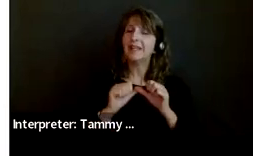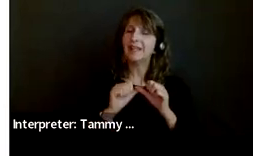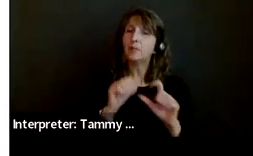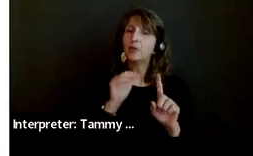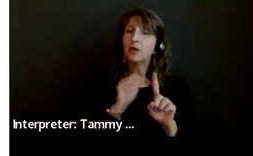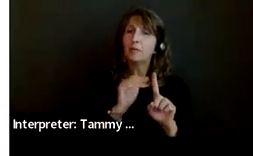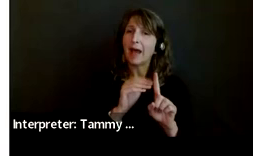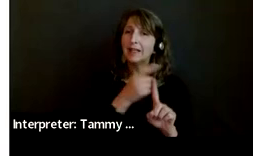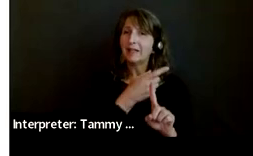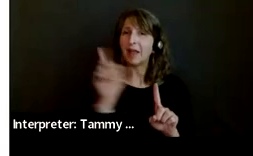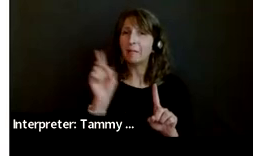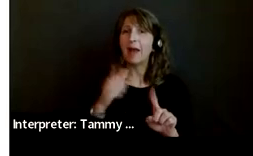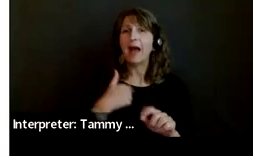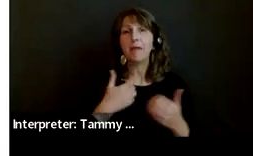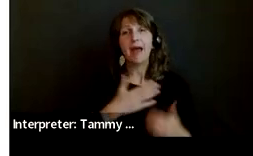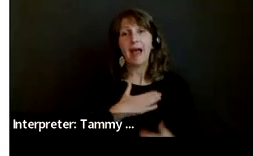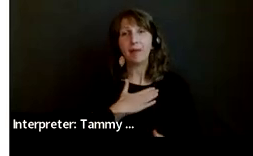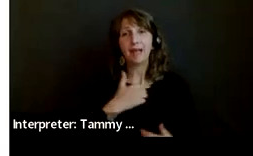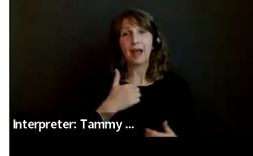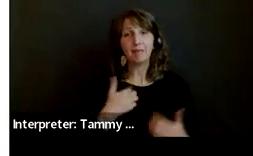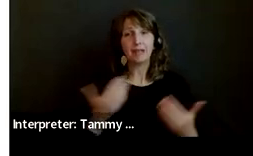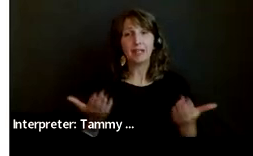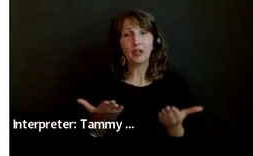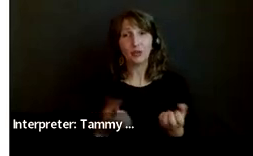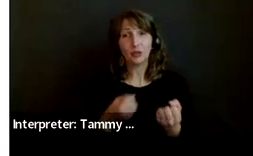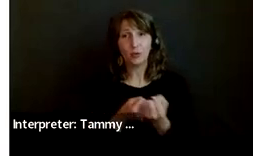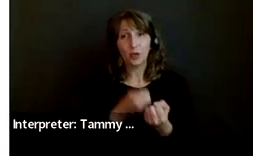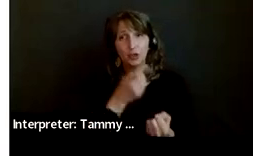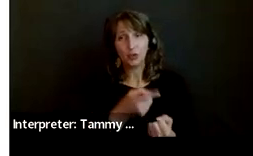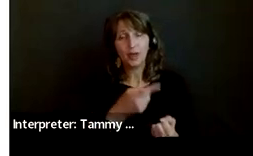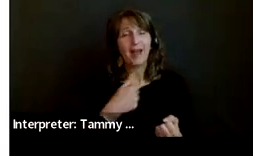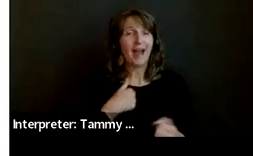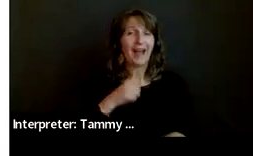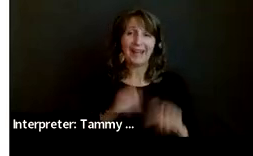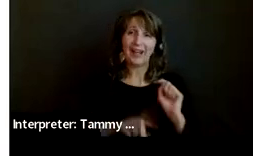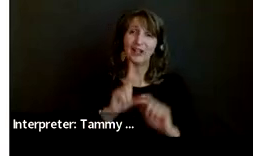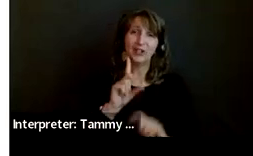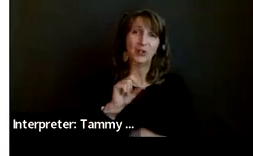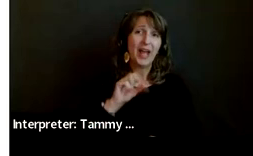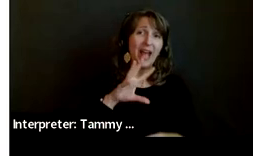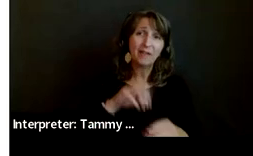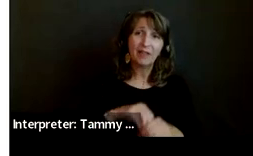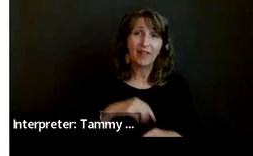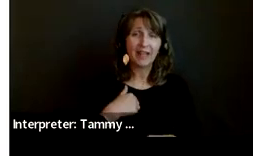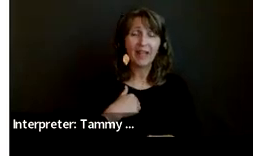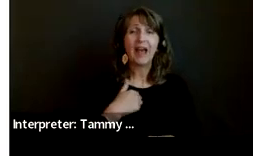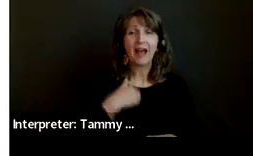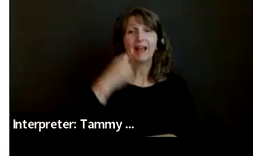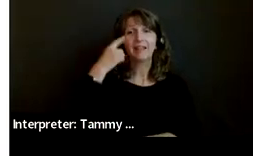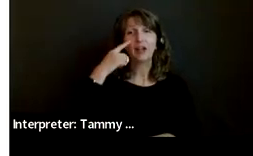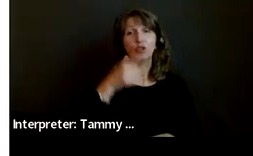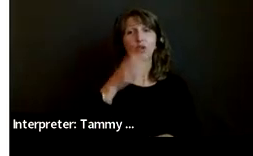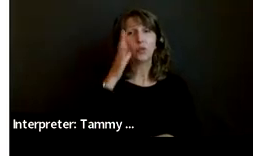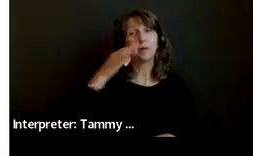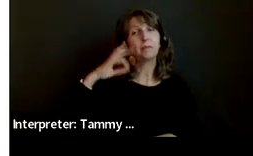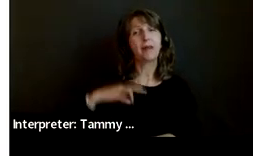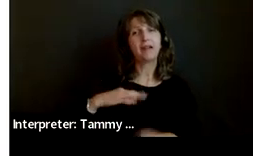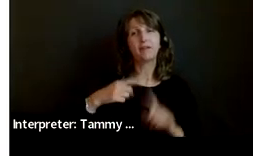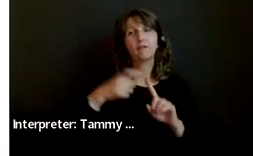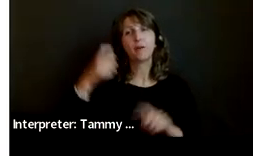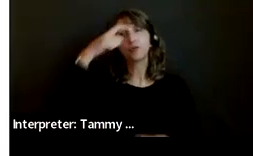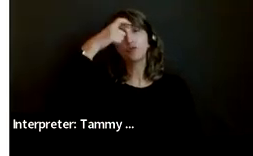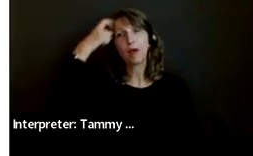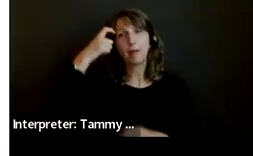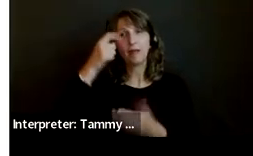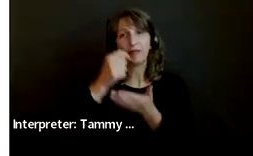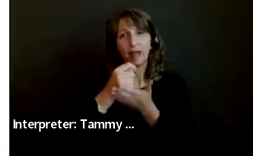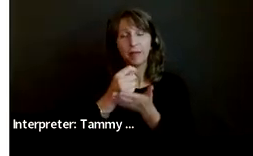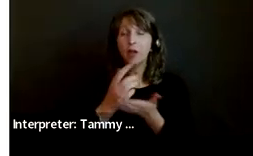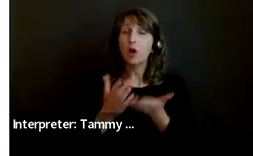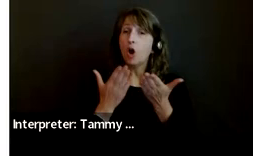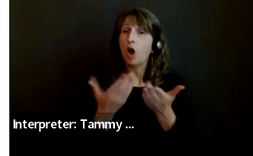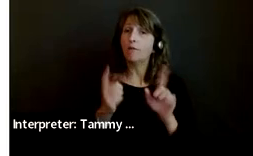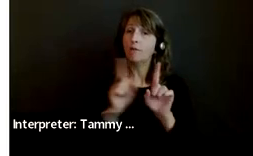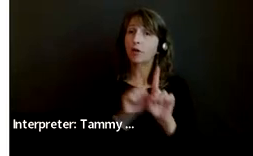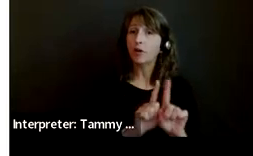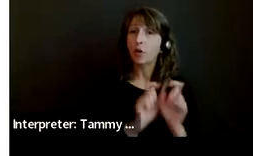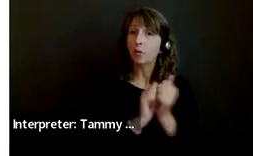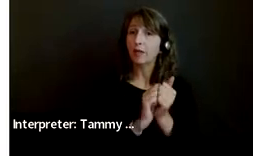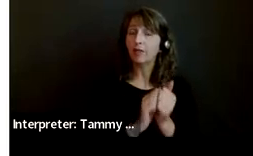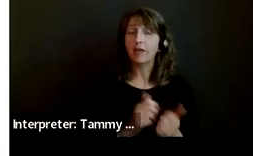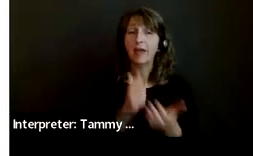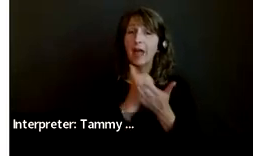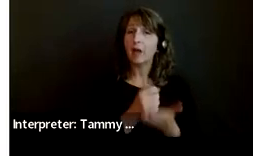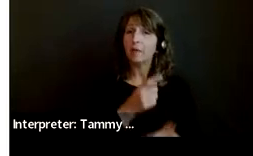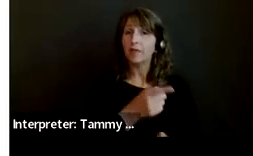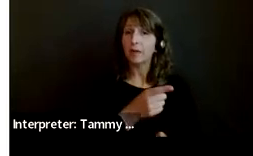I'm so glad I can be here to support you but I can't do everything and I think that you would really benefit from trauma therapy and offering, you know, to go with them, help them find that therapist, are they feeling overwhelmed maybe by the looking for the therapist, by the financial aspect, whatever that may be, and just supporting them through that journey.